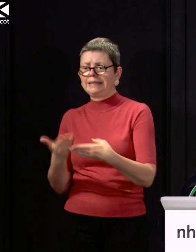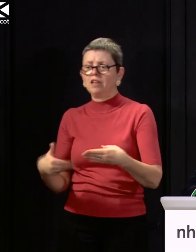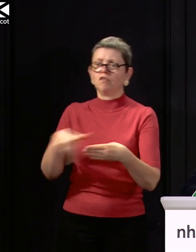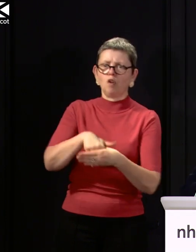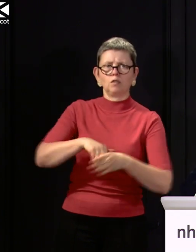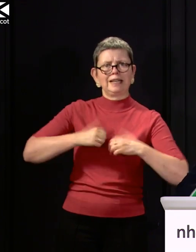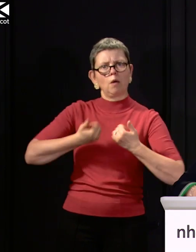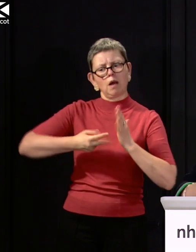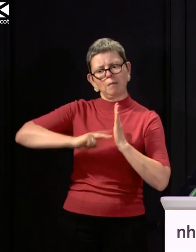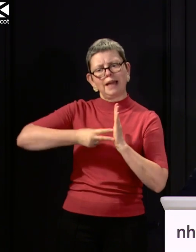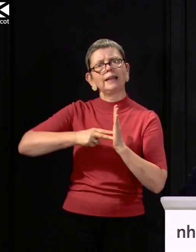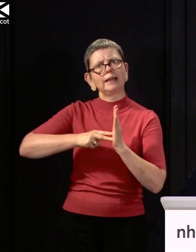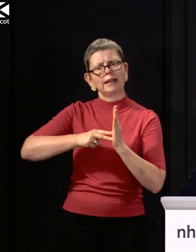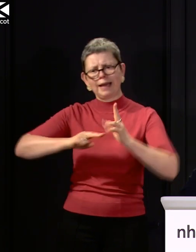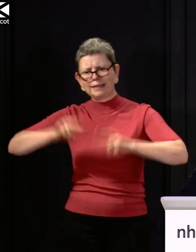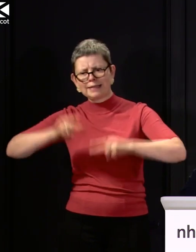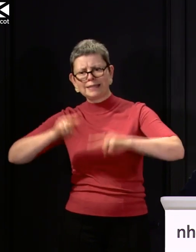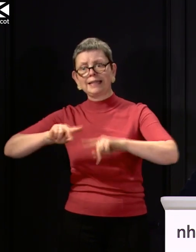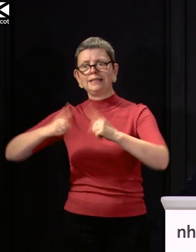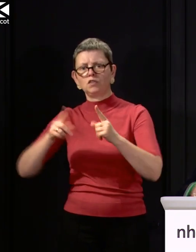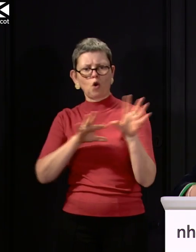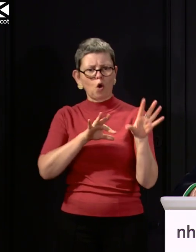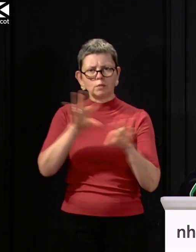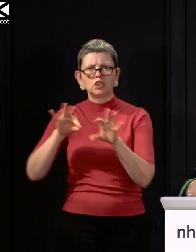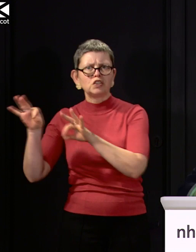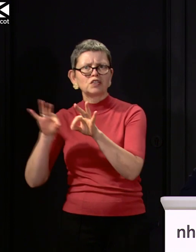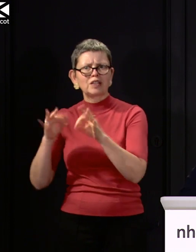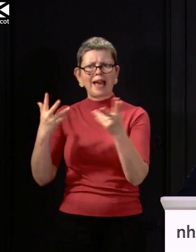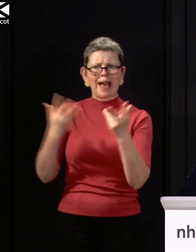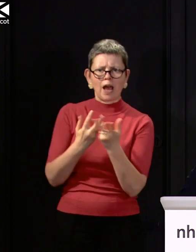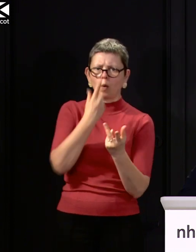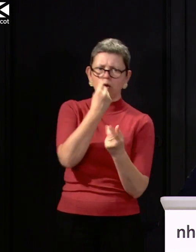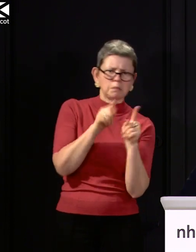we are taking to assessing different restrictions and how they may change in the future because